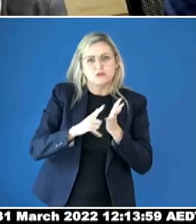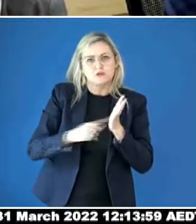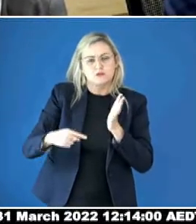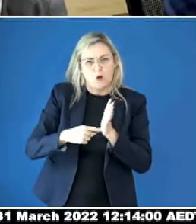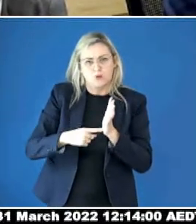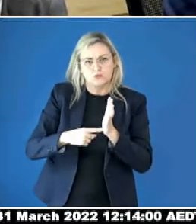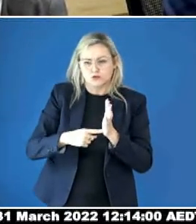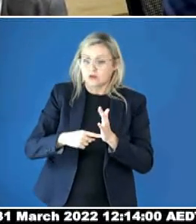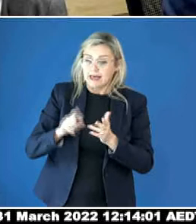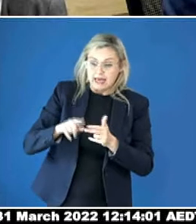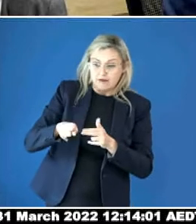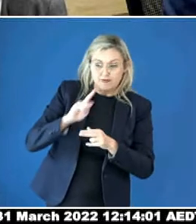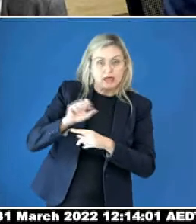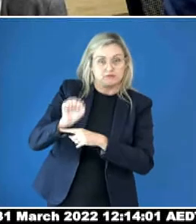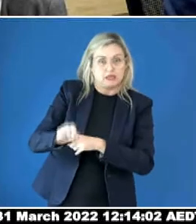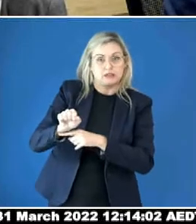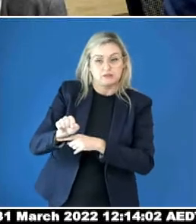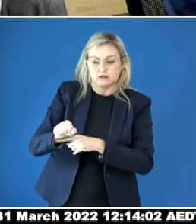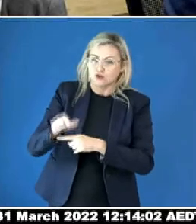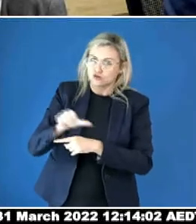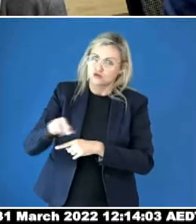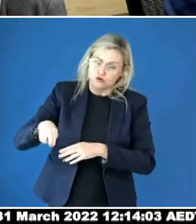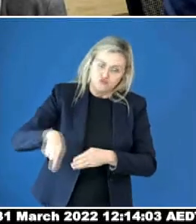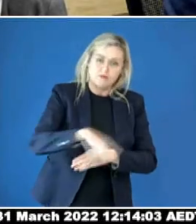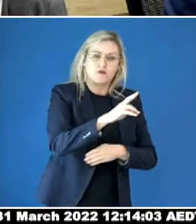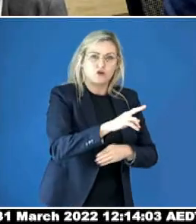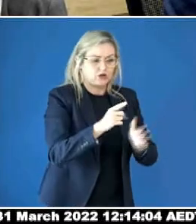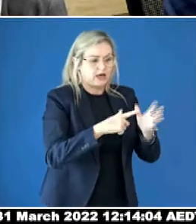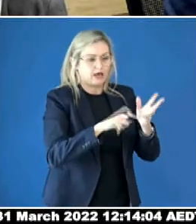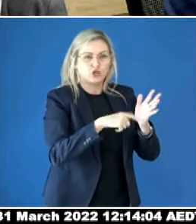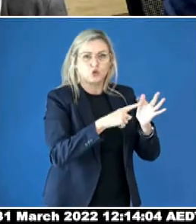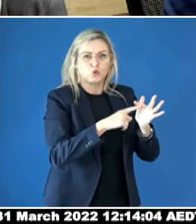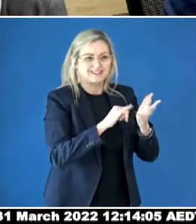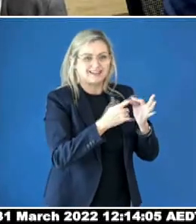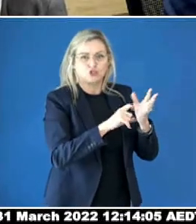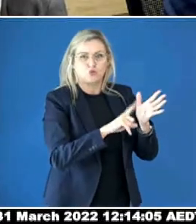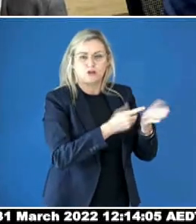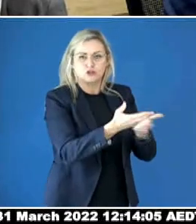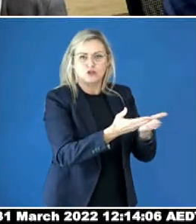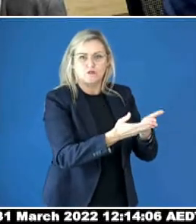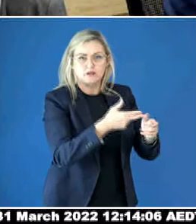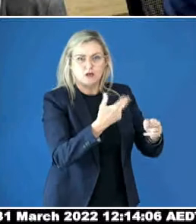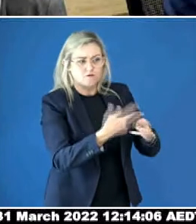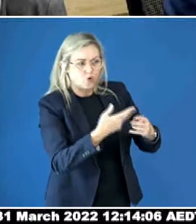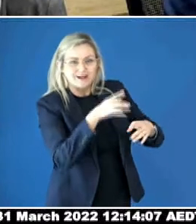the nearest sexual - acute sexual service for the purpose of initial counselling and medical examination.